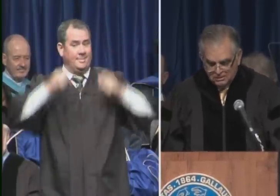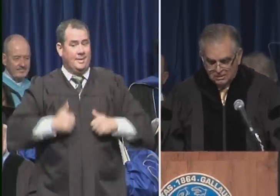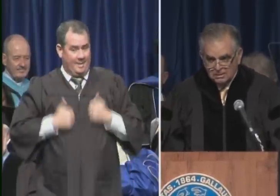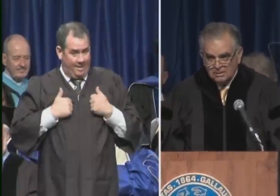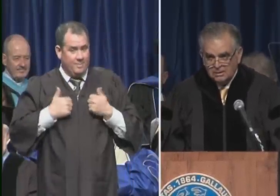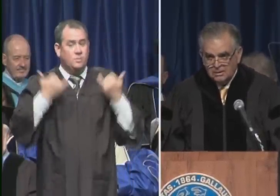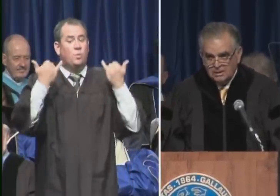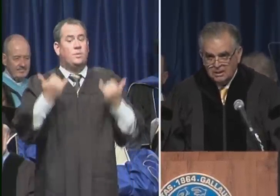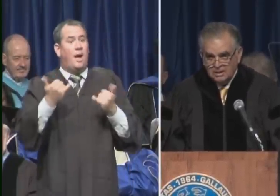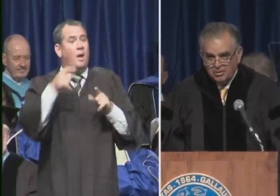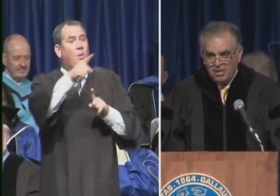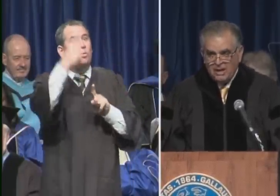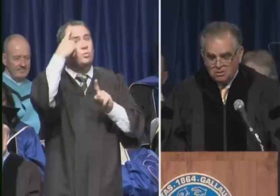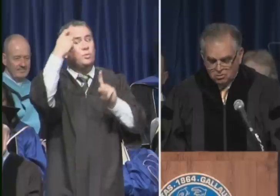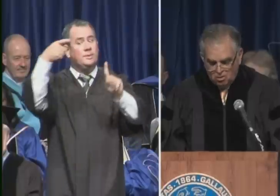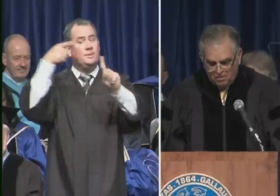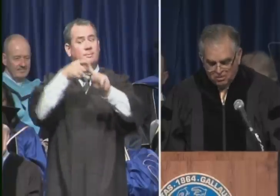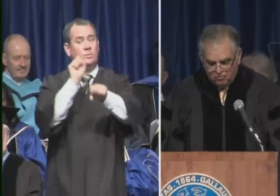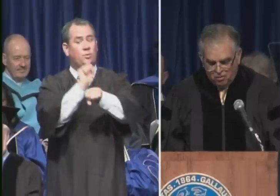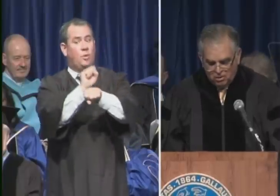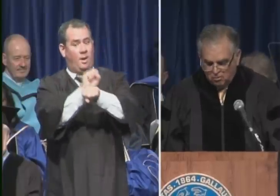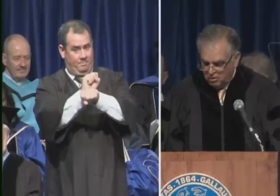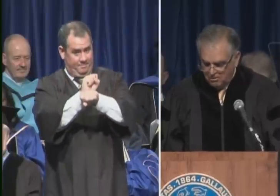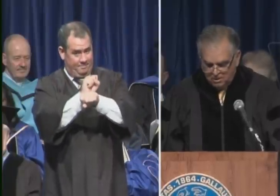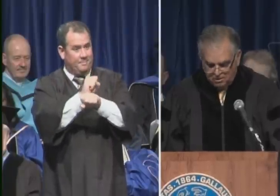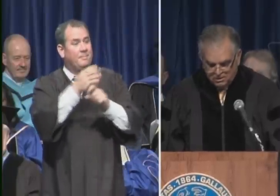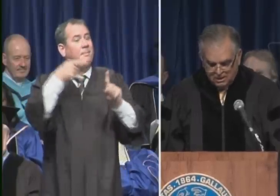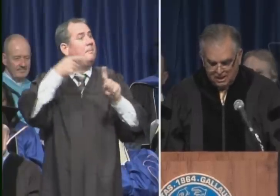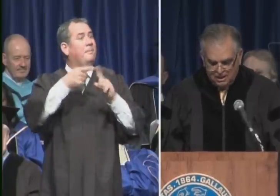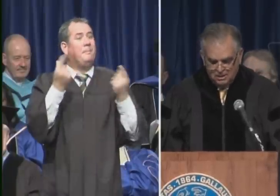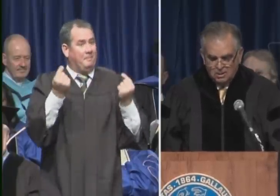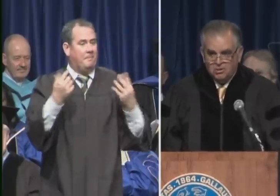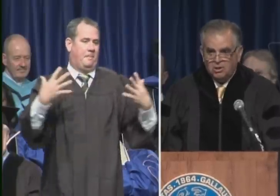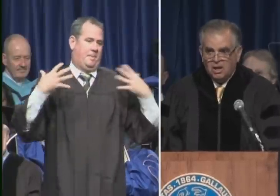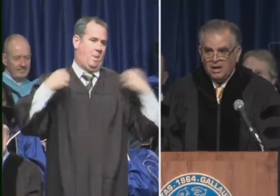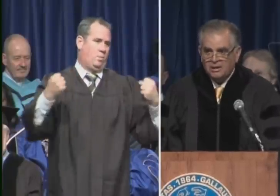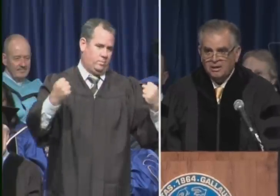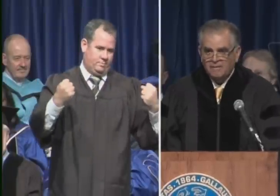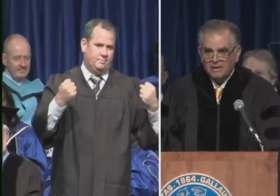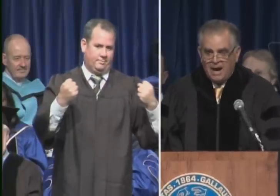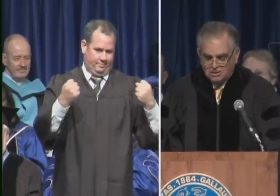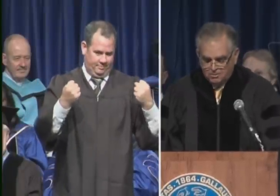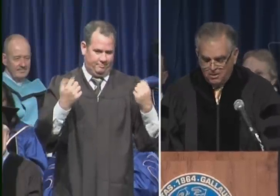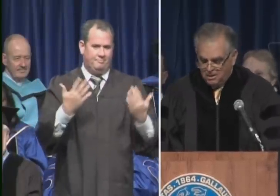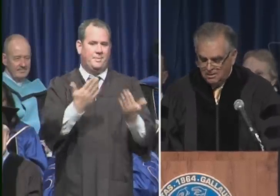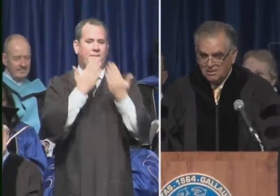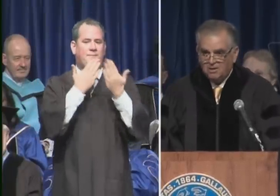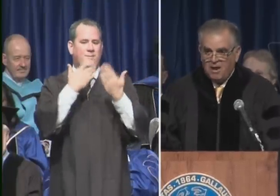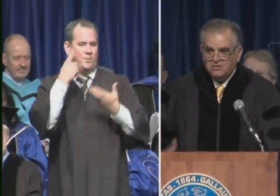Thank you so much for inviting me here today. Good luck, Godspeed and congratulations.